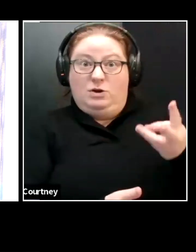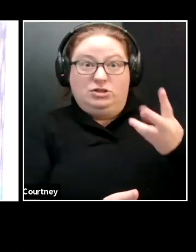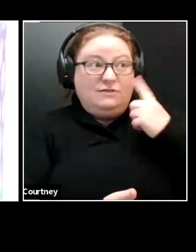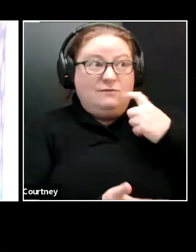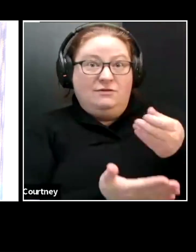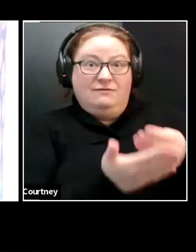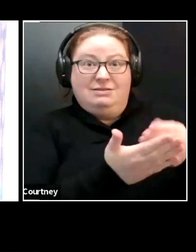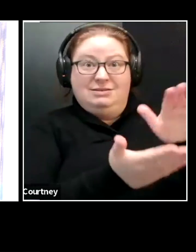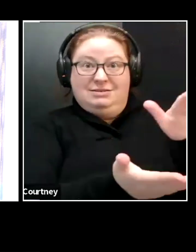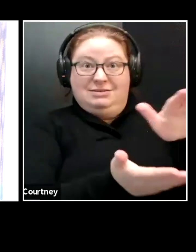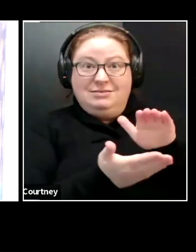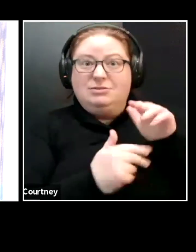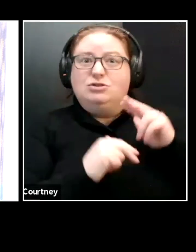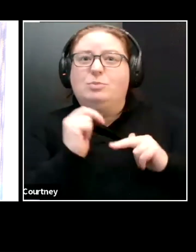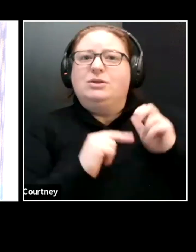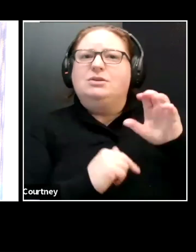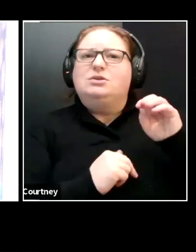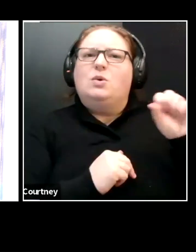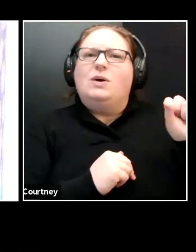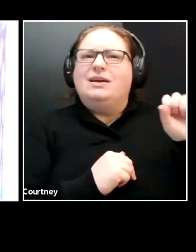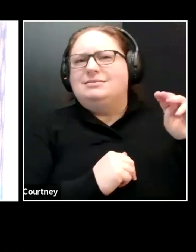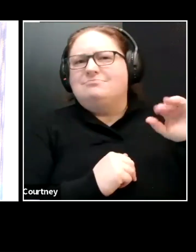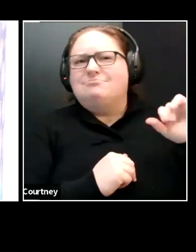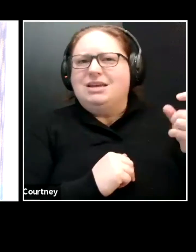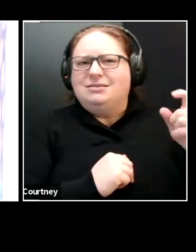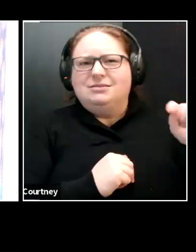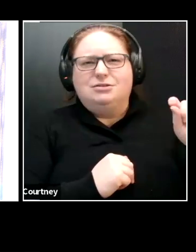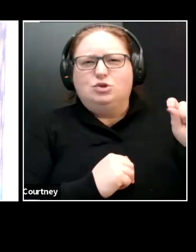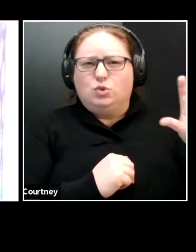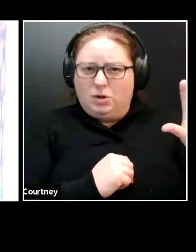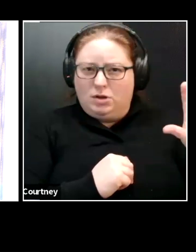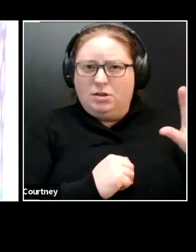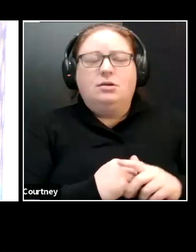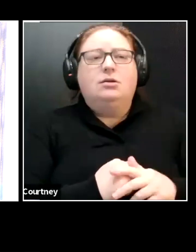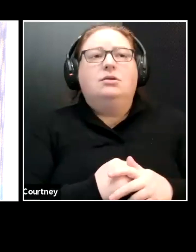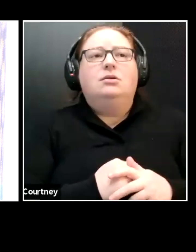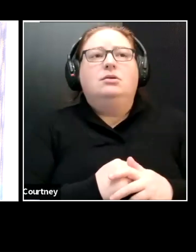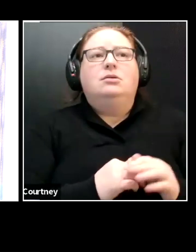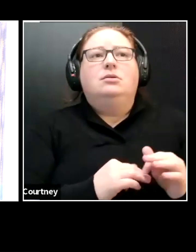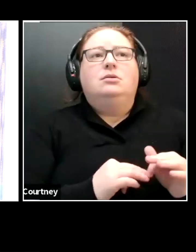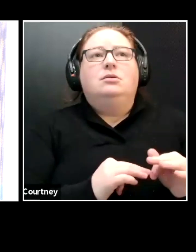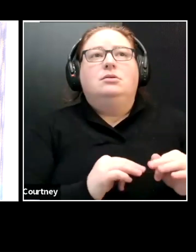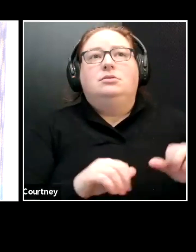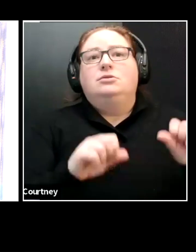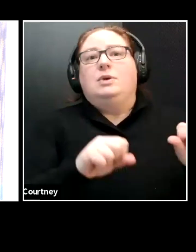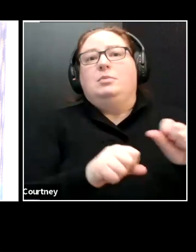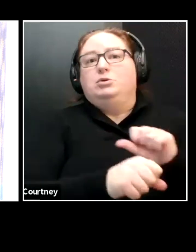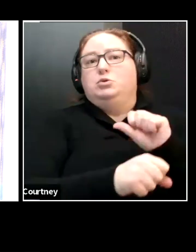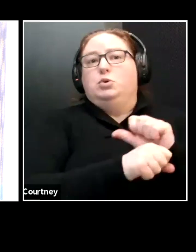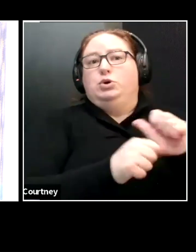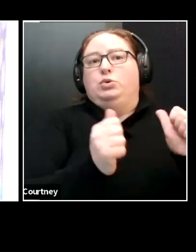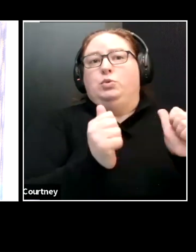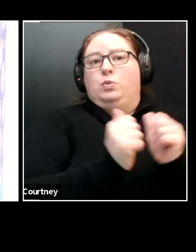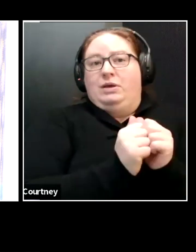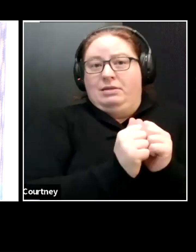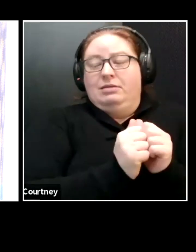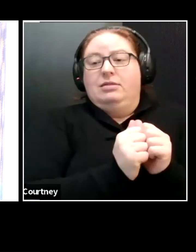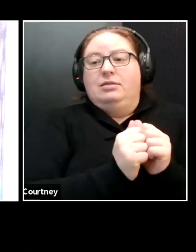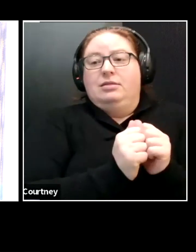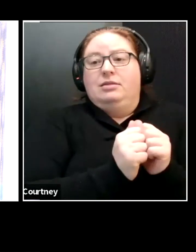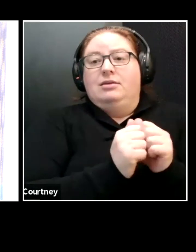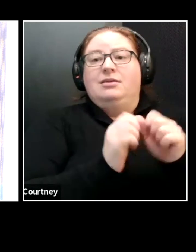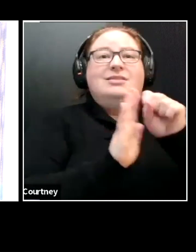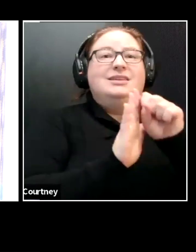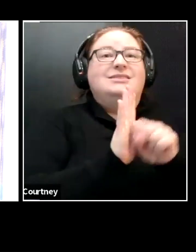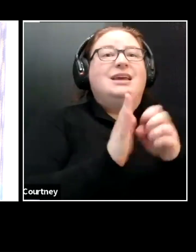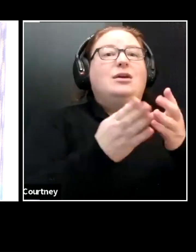this Osmix um tool in order to um be able to work with the uh uh statewide sidewalk and roadway